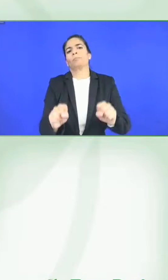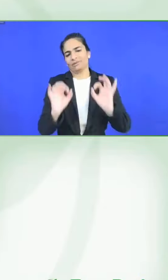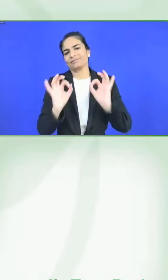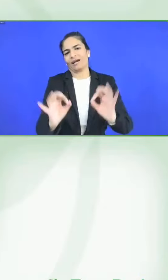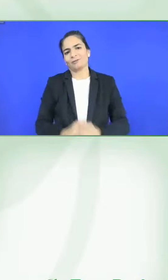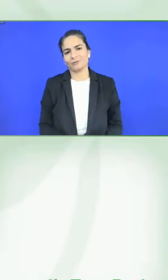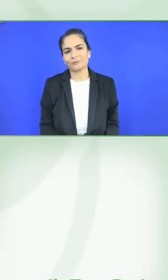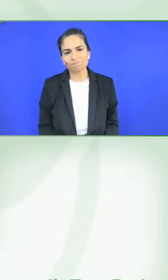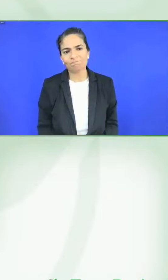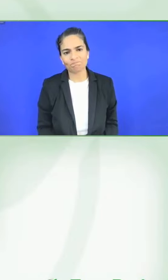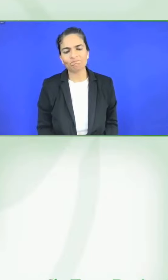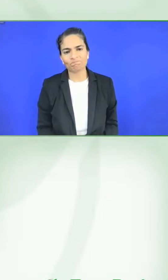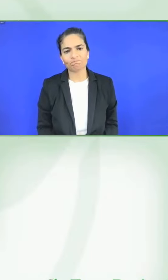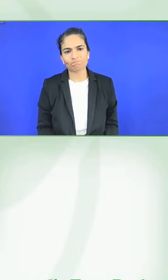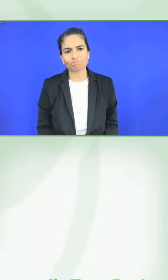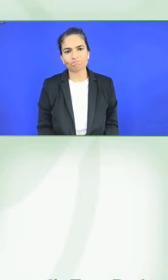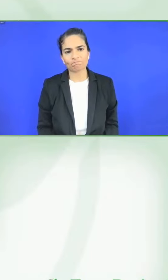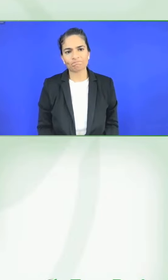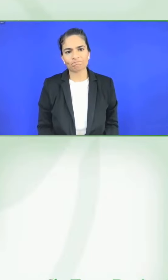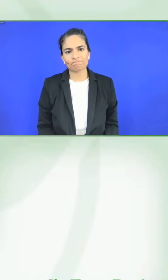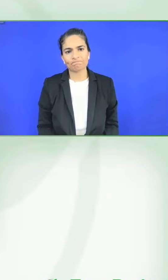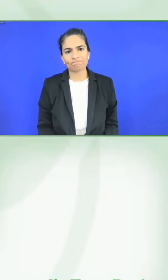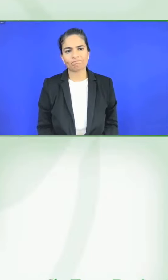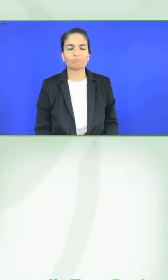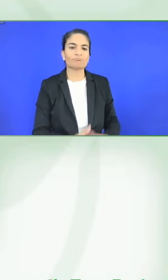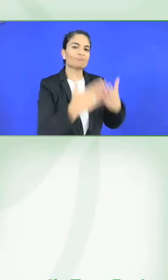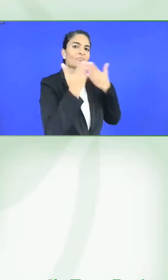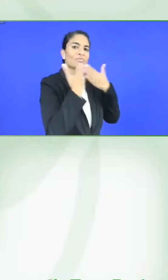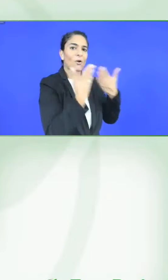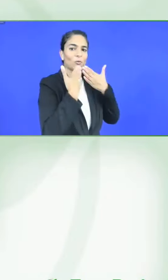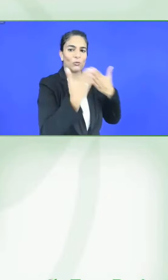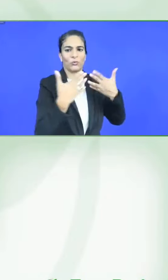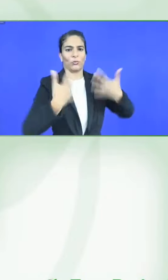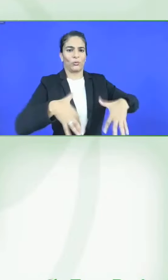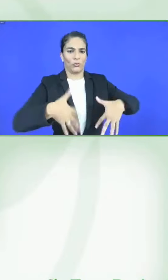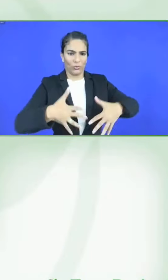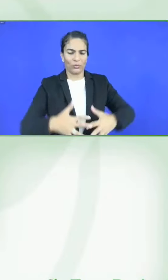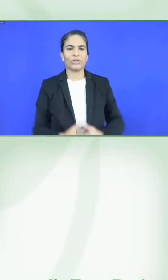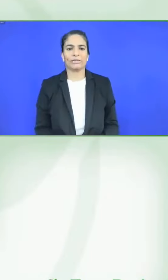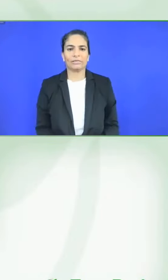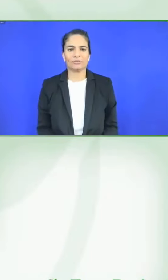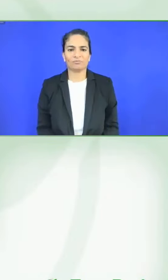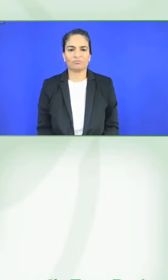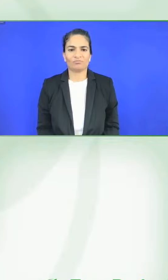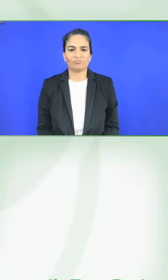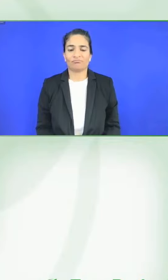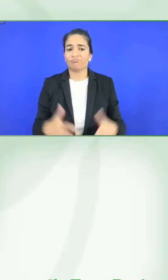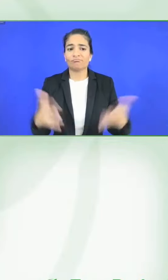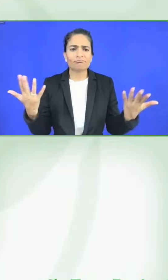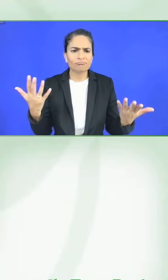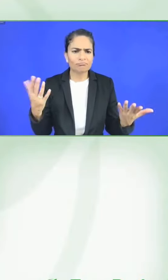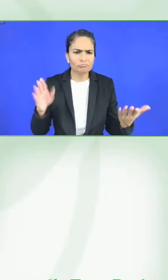to build smart, buildable and scalable systems.